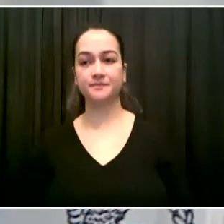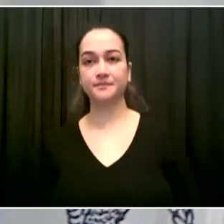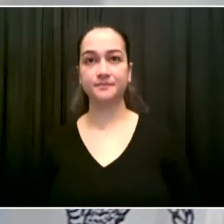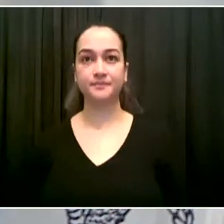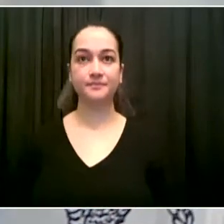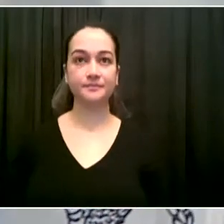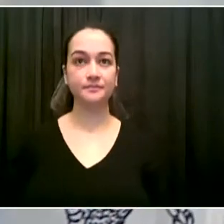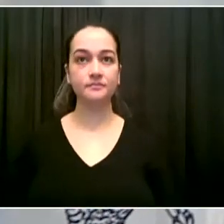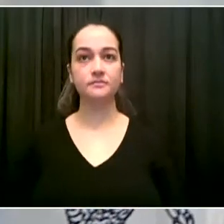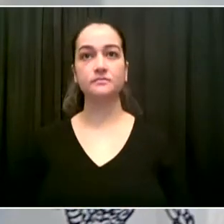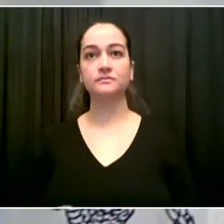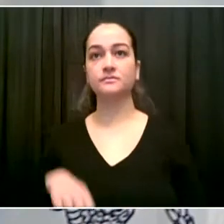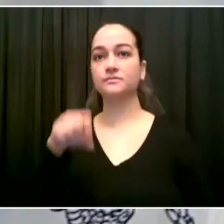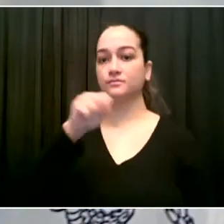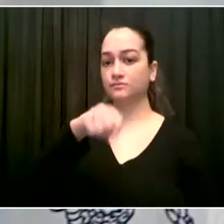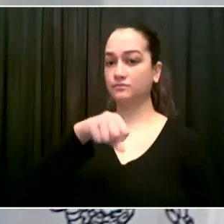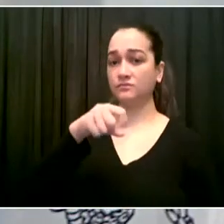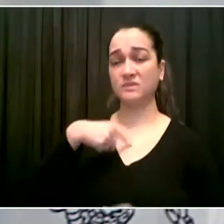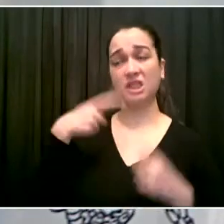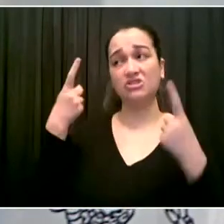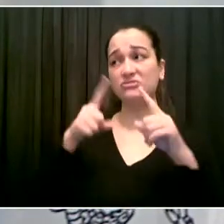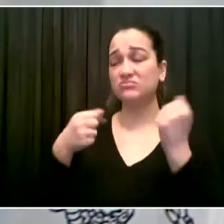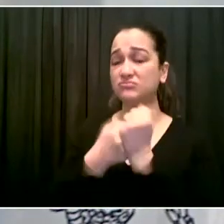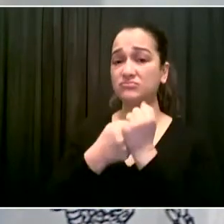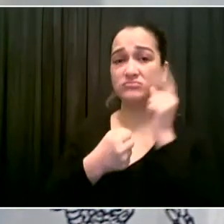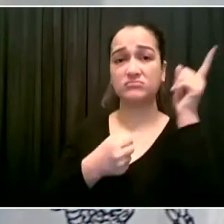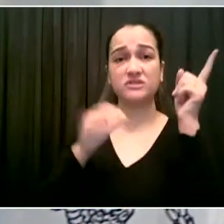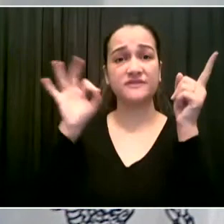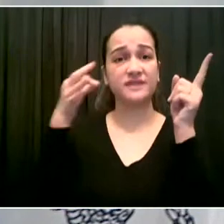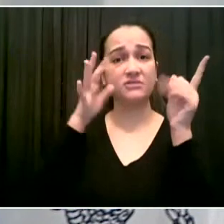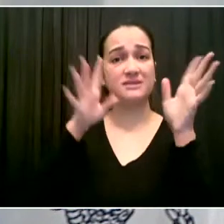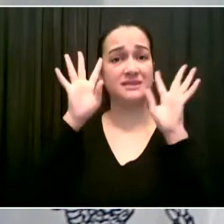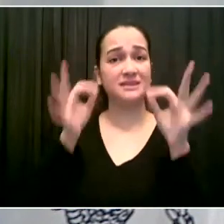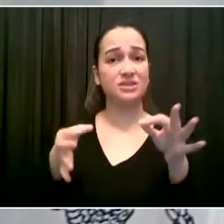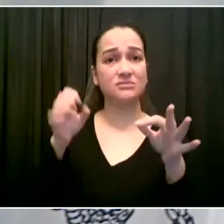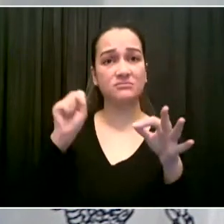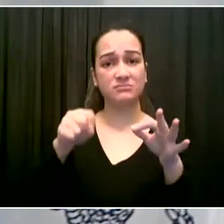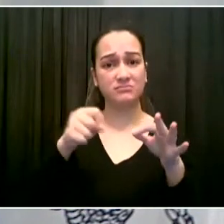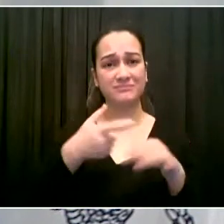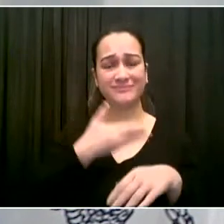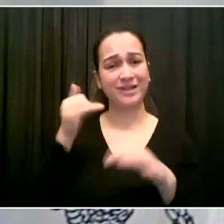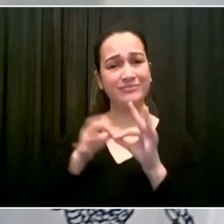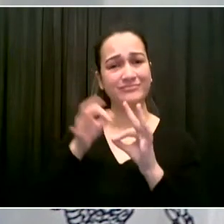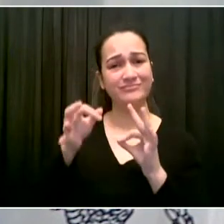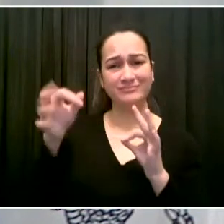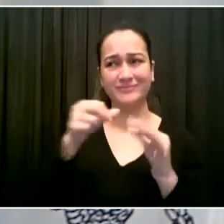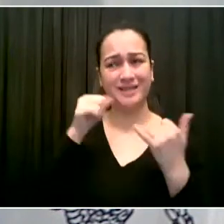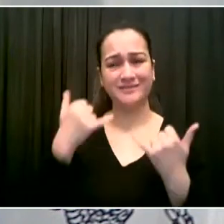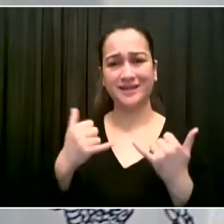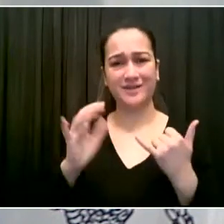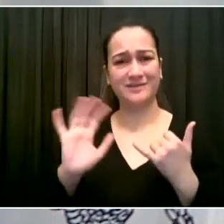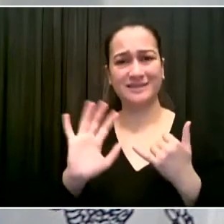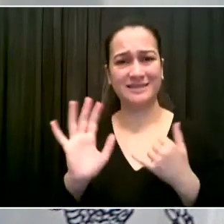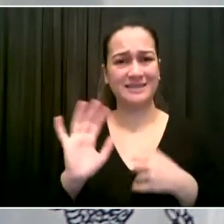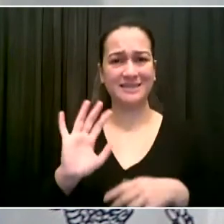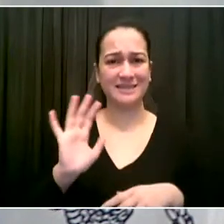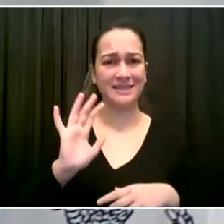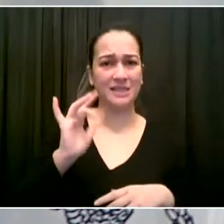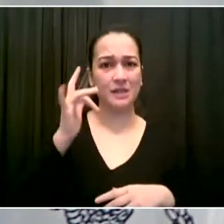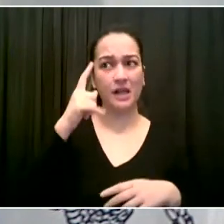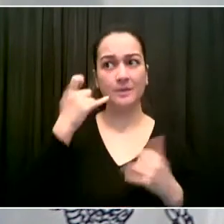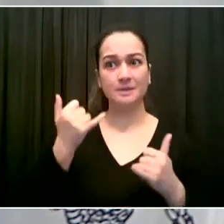QUESTION, JAMES.